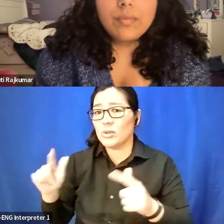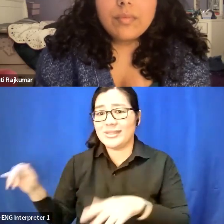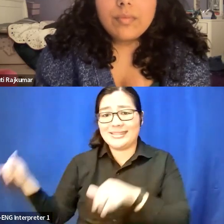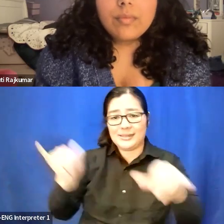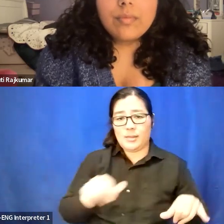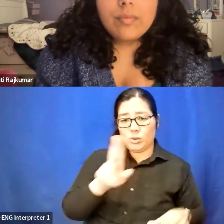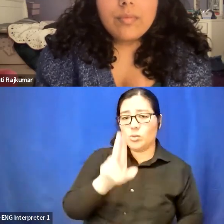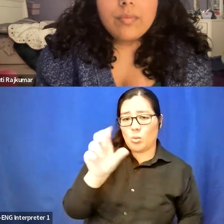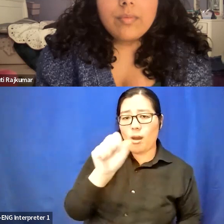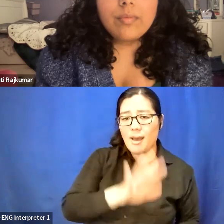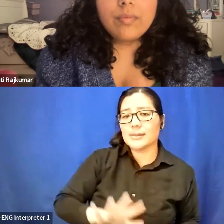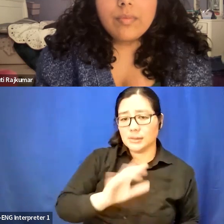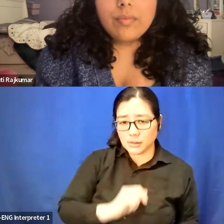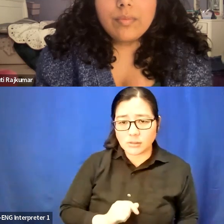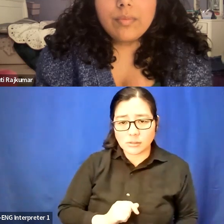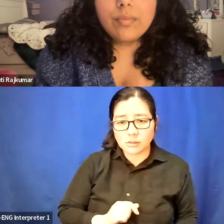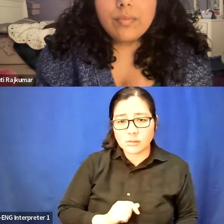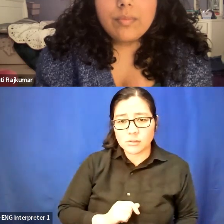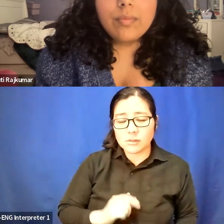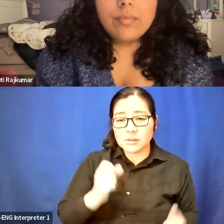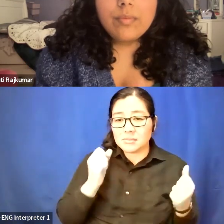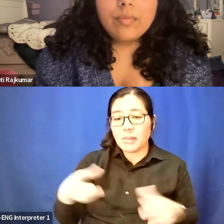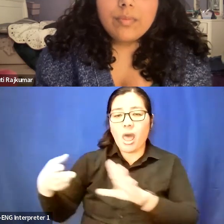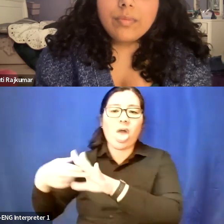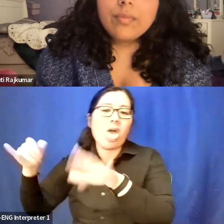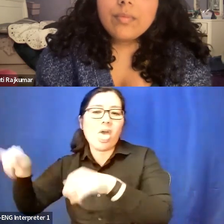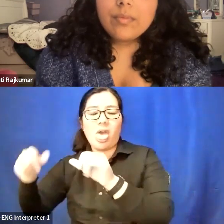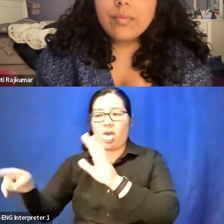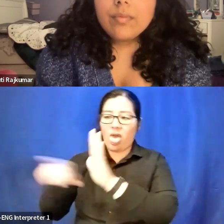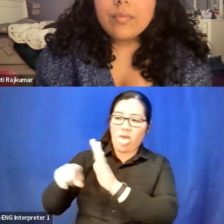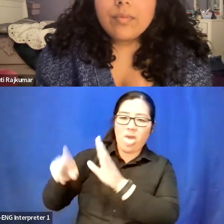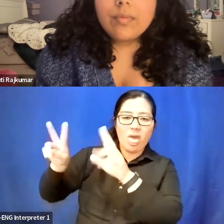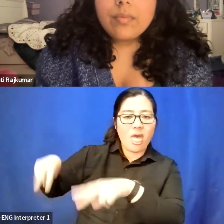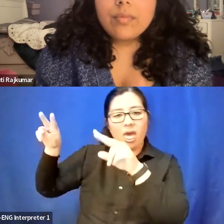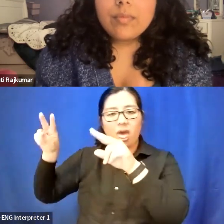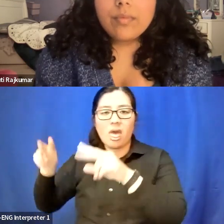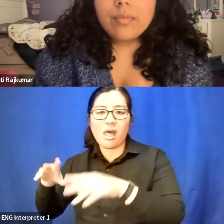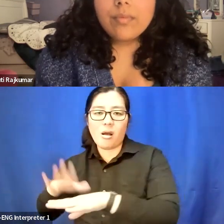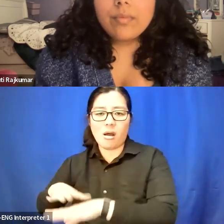A lot of them -- a lot of like stereotypes and stigma surround disability, and people